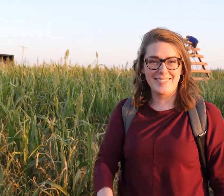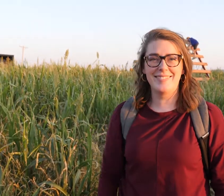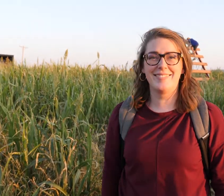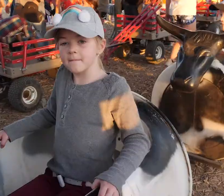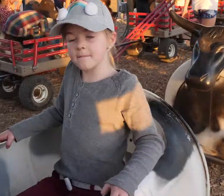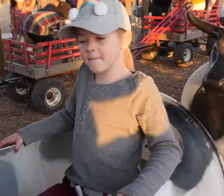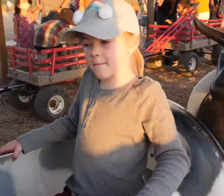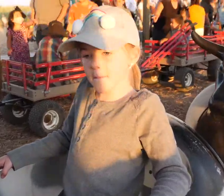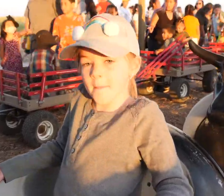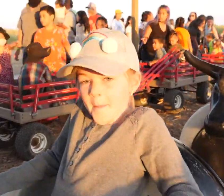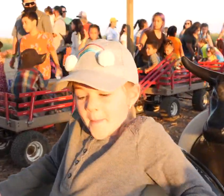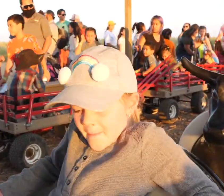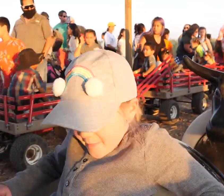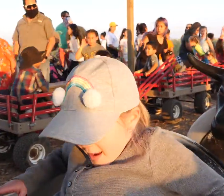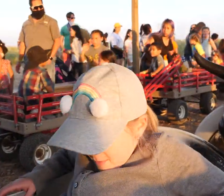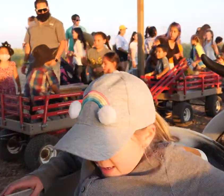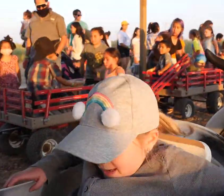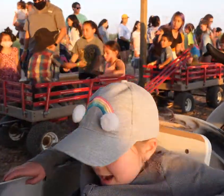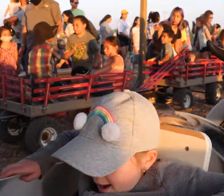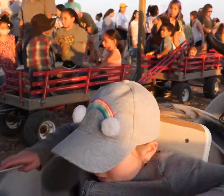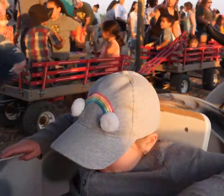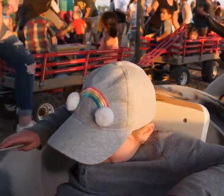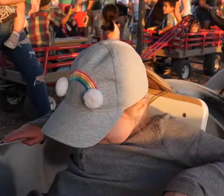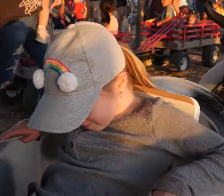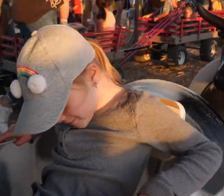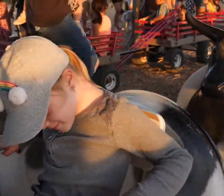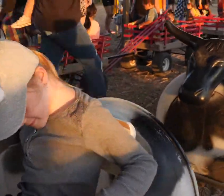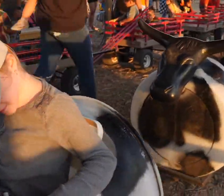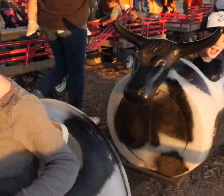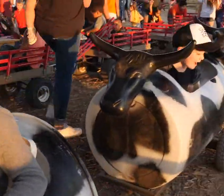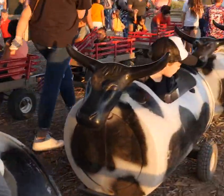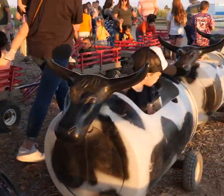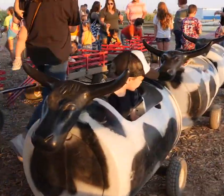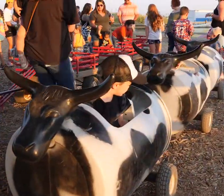COW